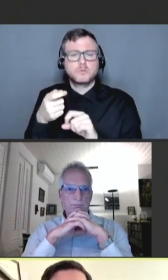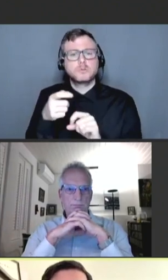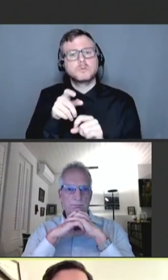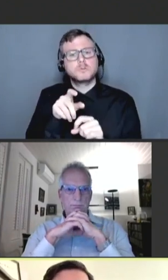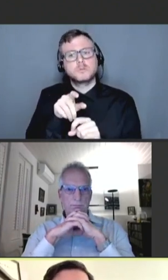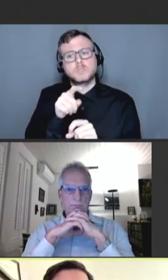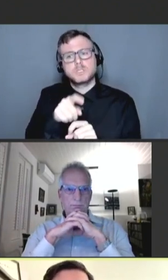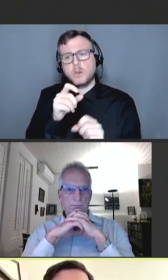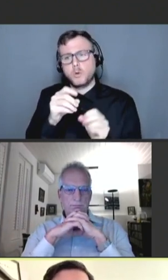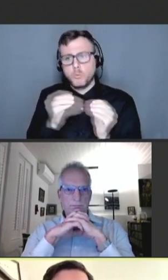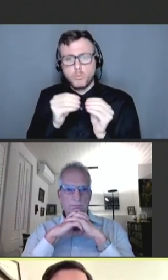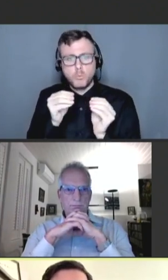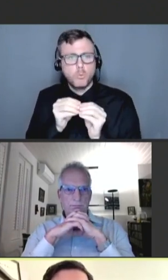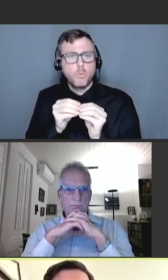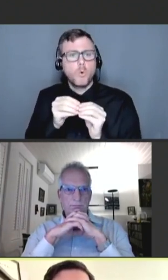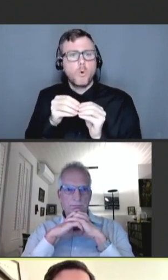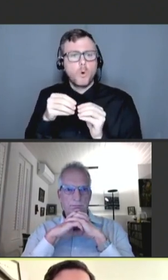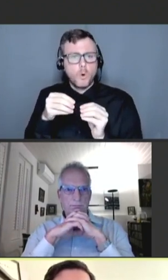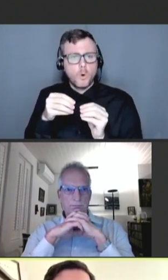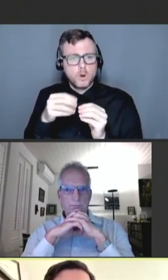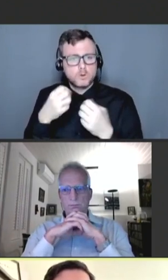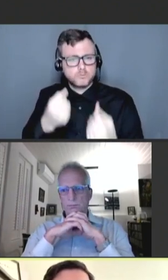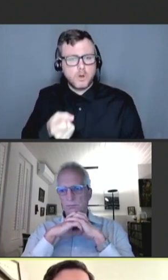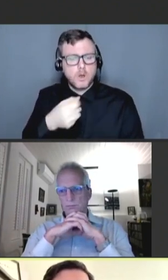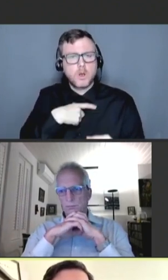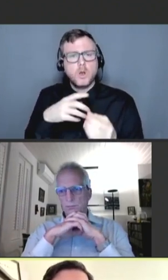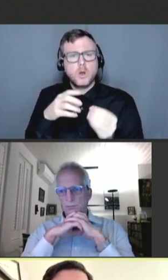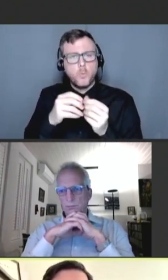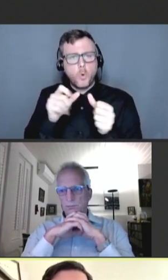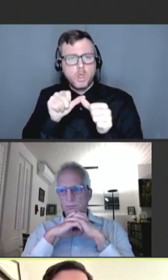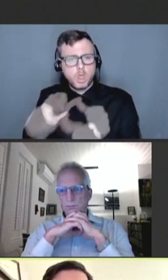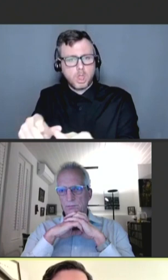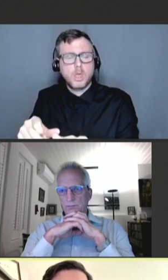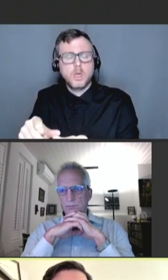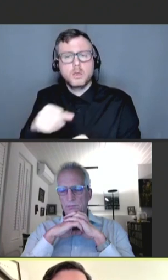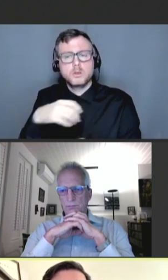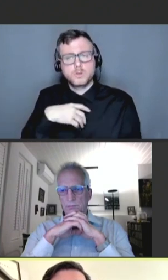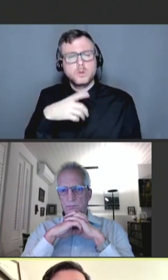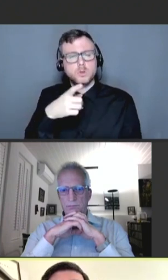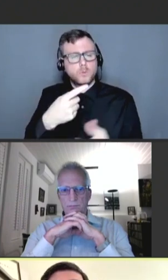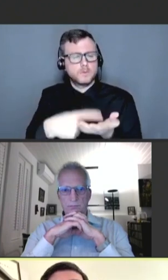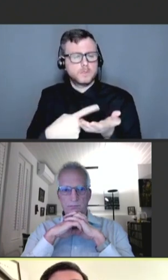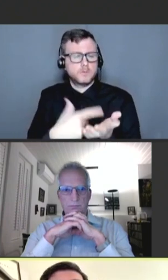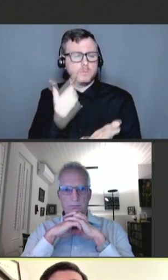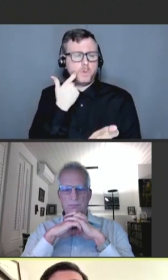lasting, and I think you guys talked about this in an earlier session. There is clearly a role